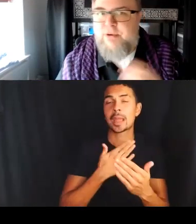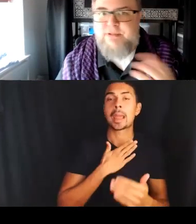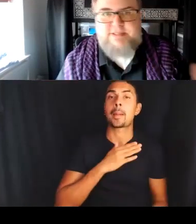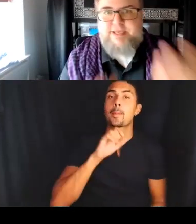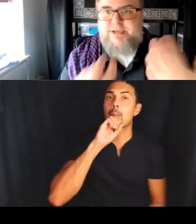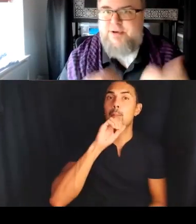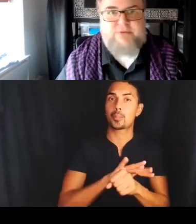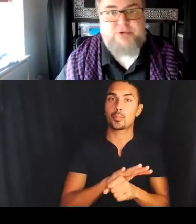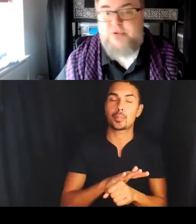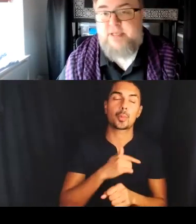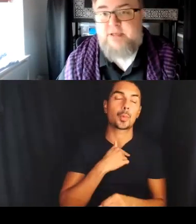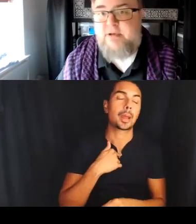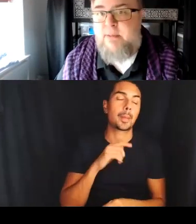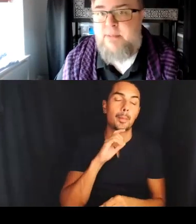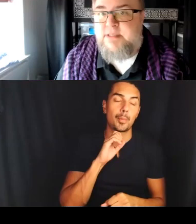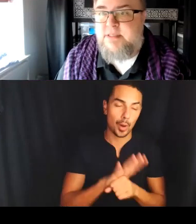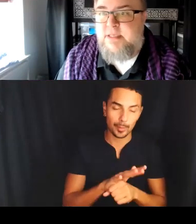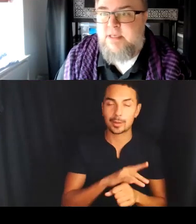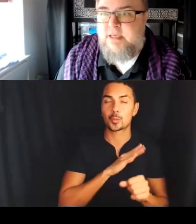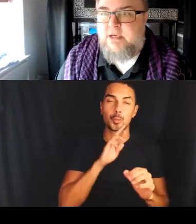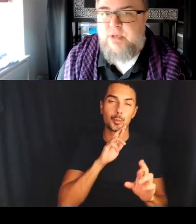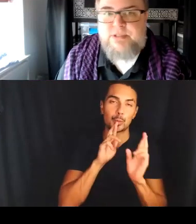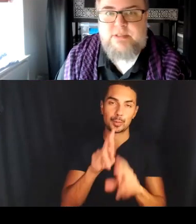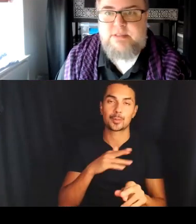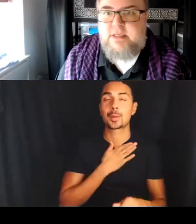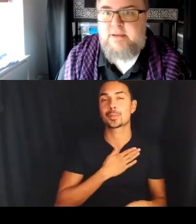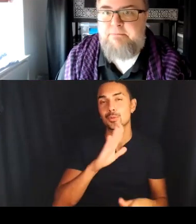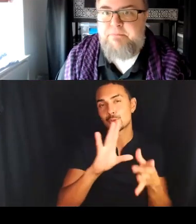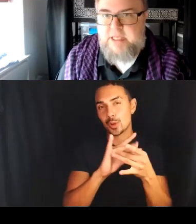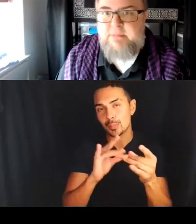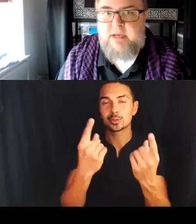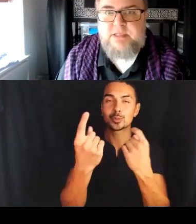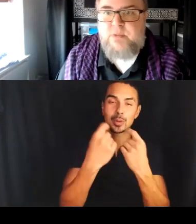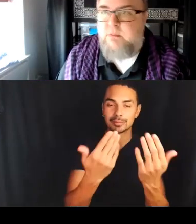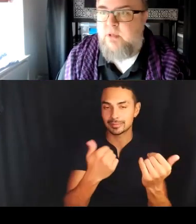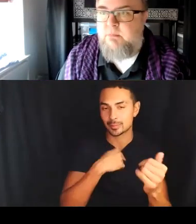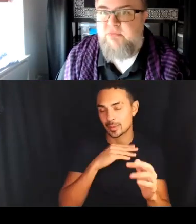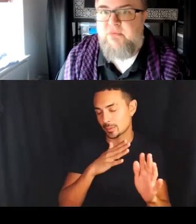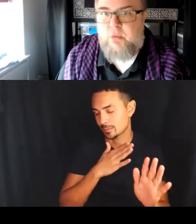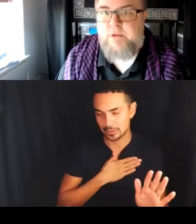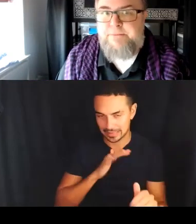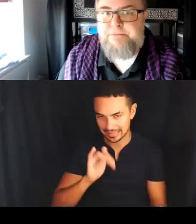or take your, for sure take your comments and questions in mind as we move forward.